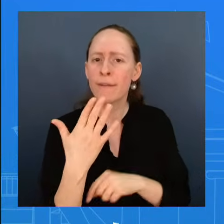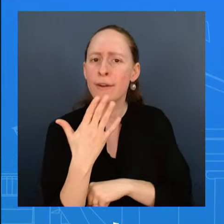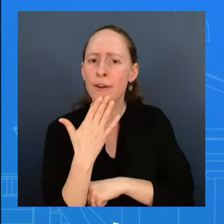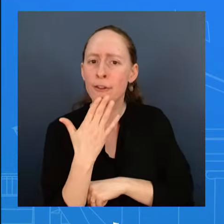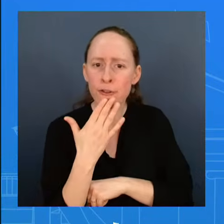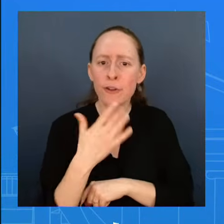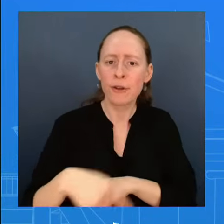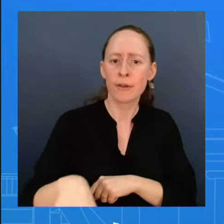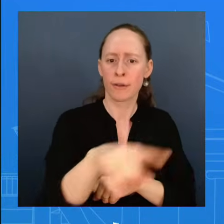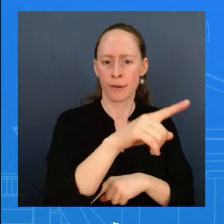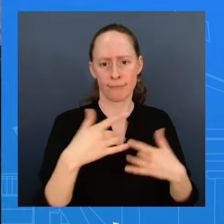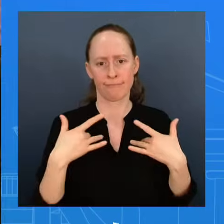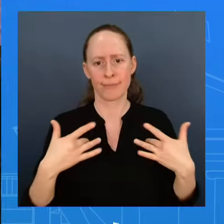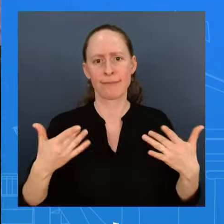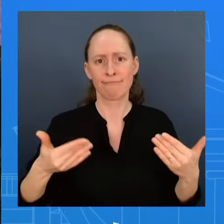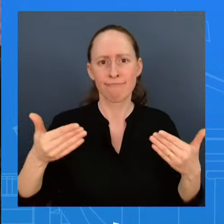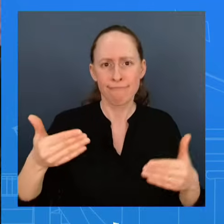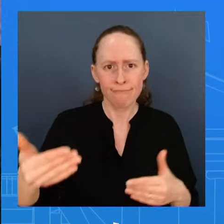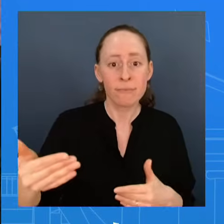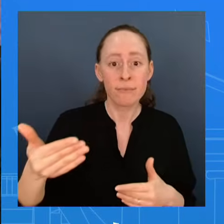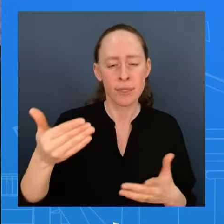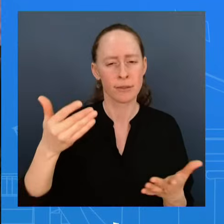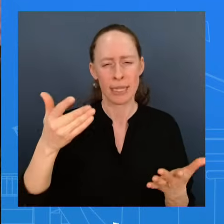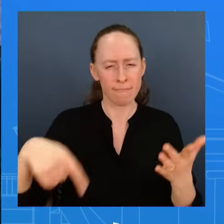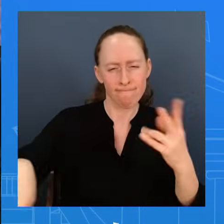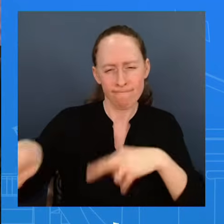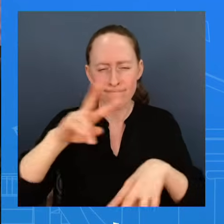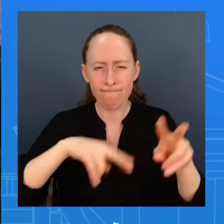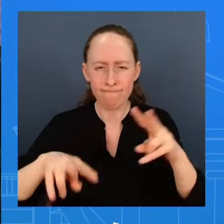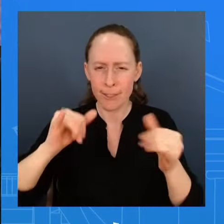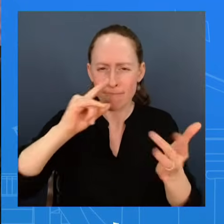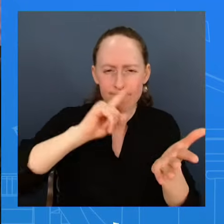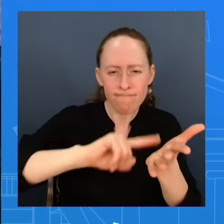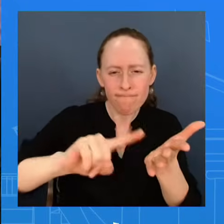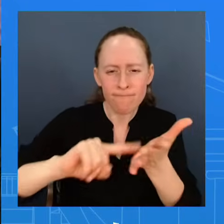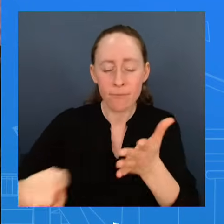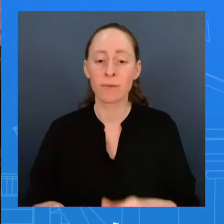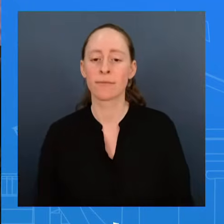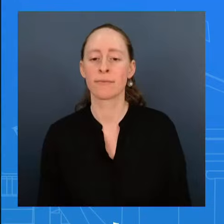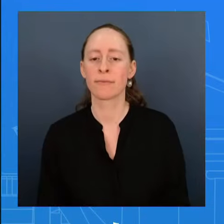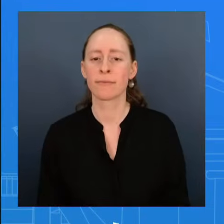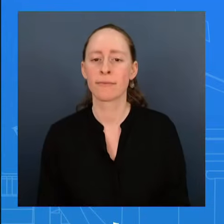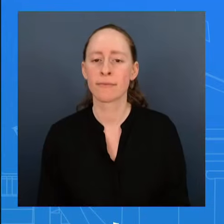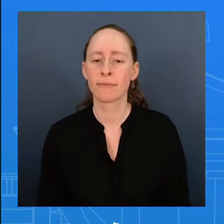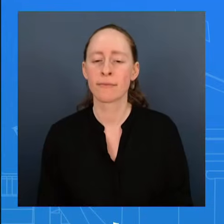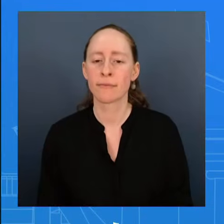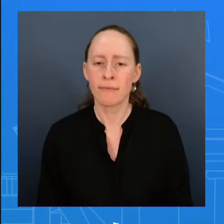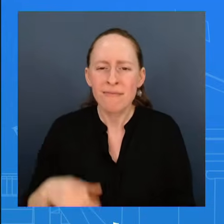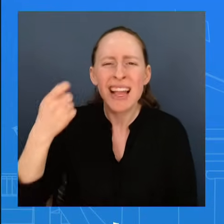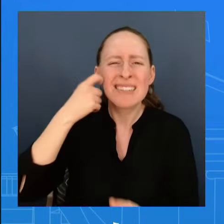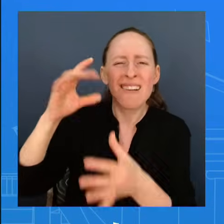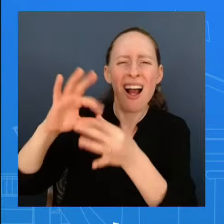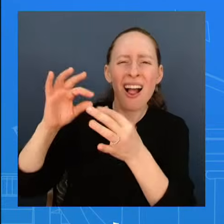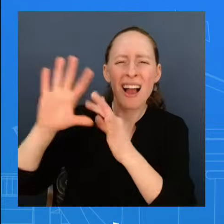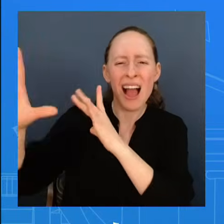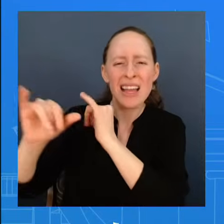The Press: You mentioned campaign. Is this something the White House thinks can help the President right now in an election? Ms. Jean-Pierre: Well, I'm talking about the campaign in -- in -- The Press: I know. And I'm looking forward.